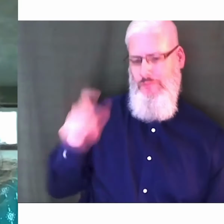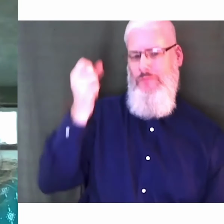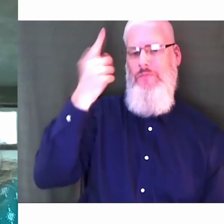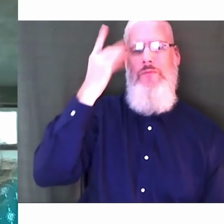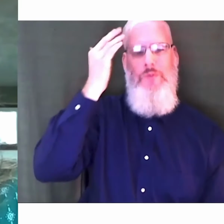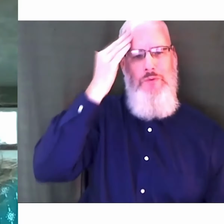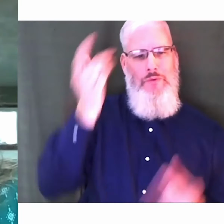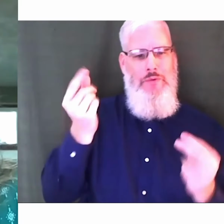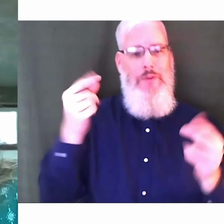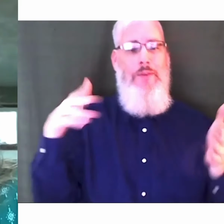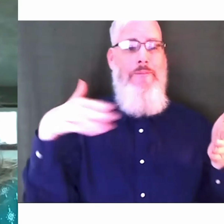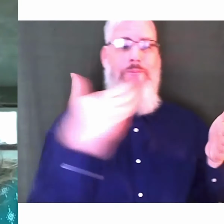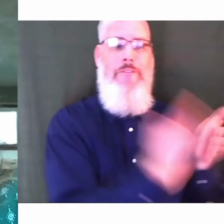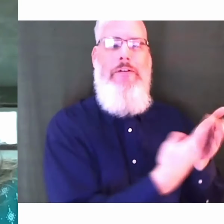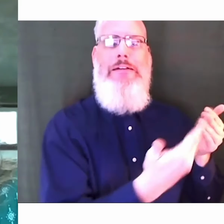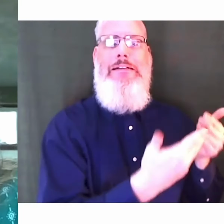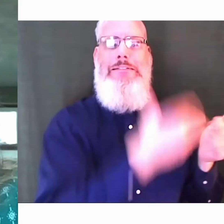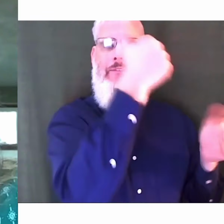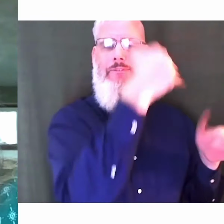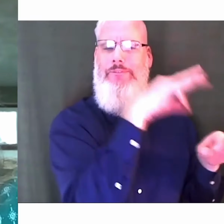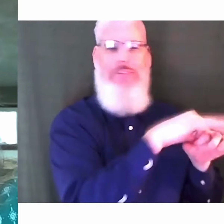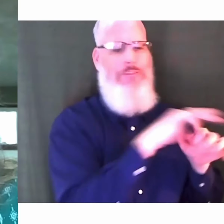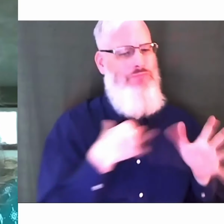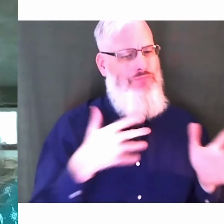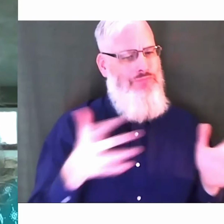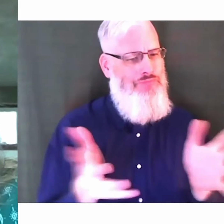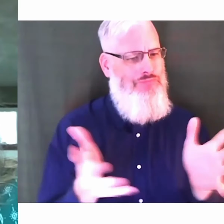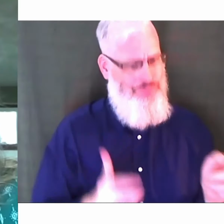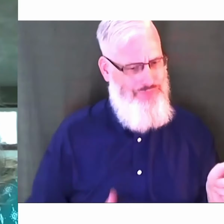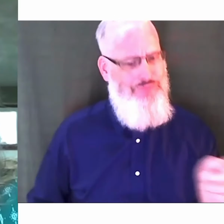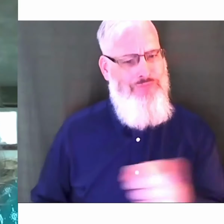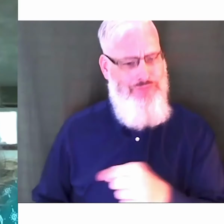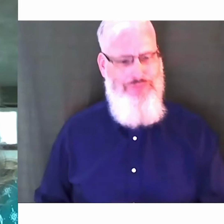To see who is on your ballot, go to https://myvote.wi.gov/PreviewMyBallot.